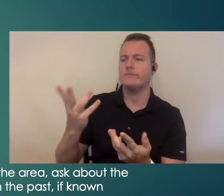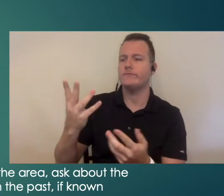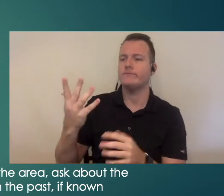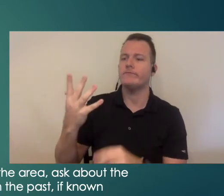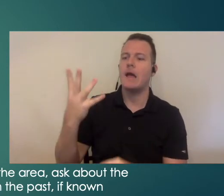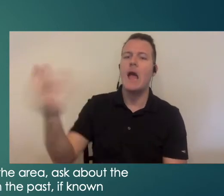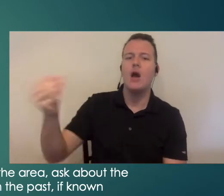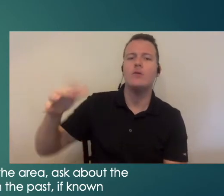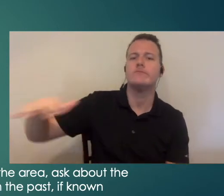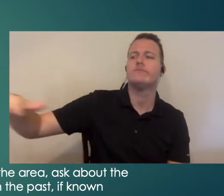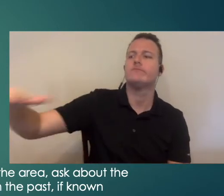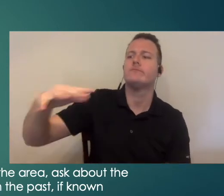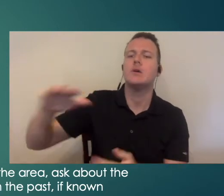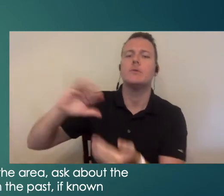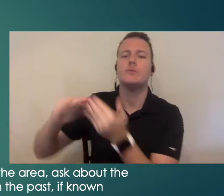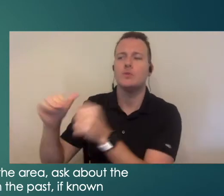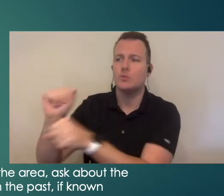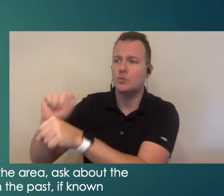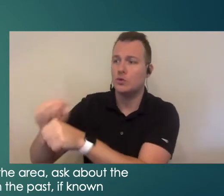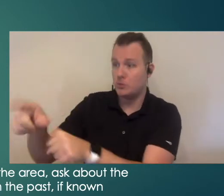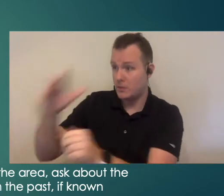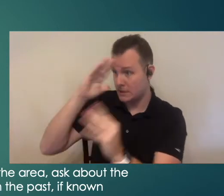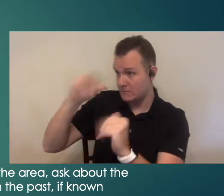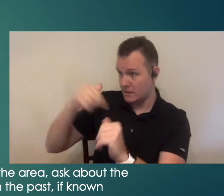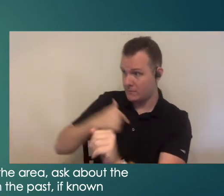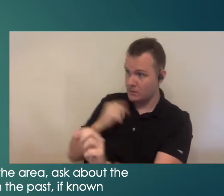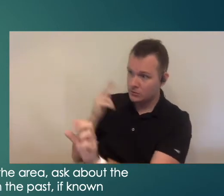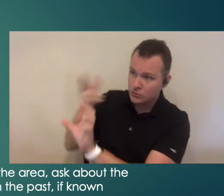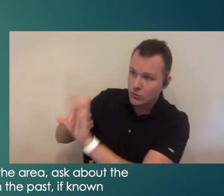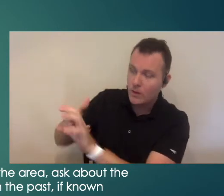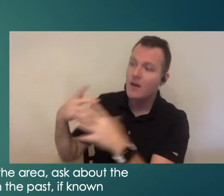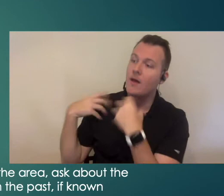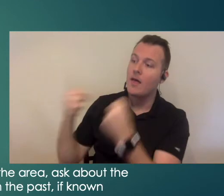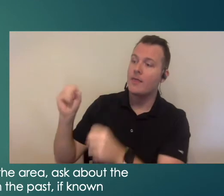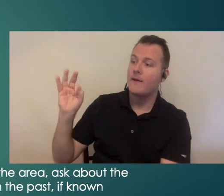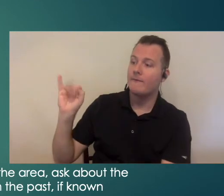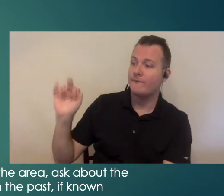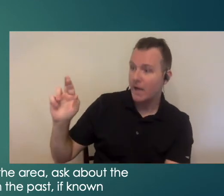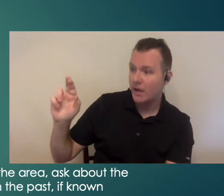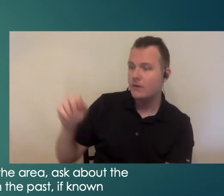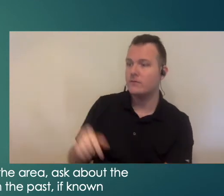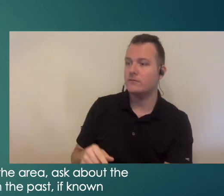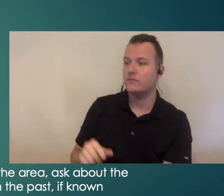that area. So will they expect you to attend health fairs during or after work